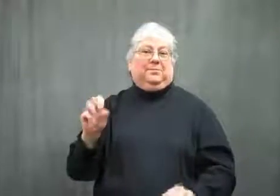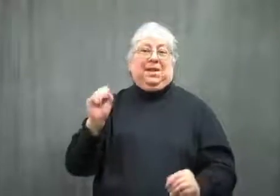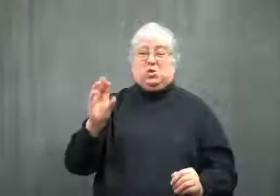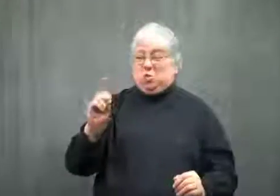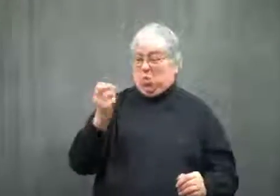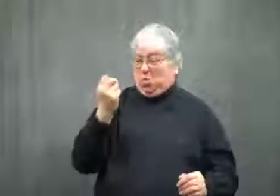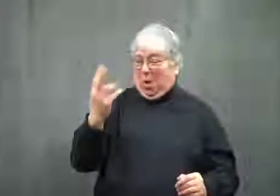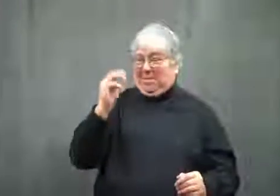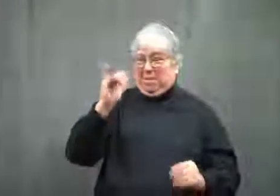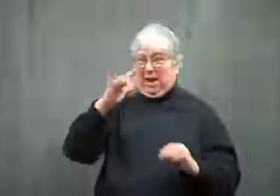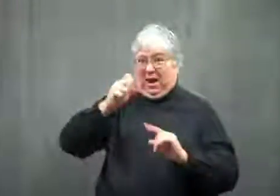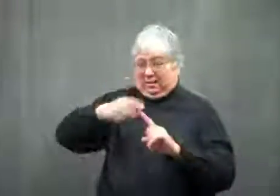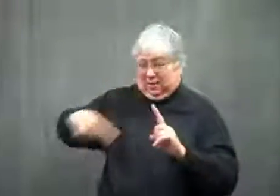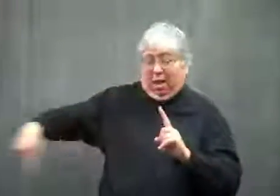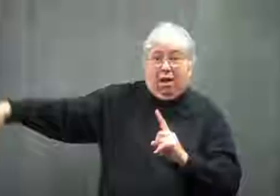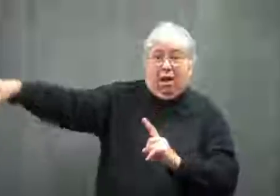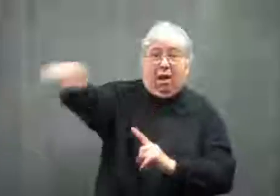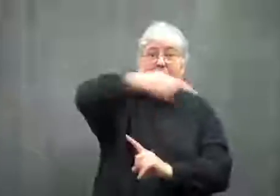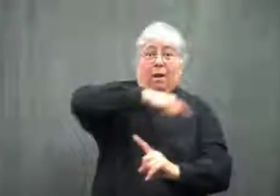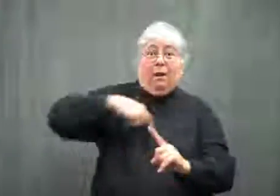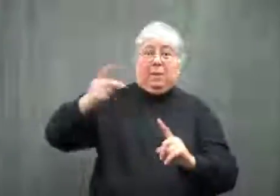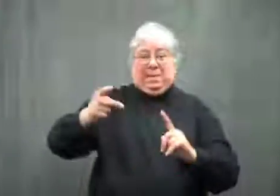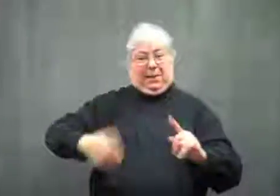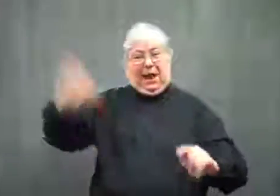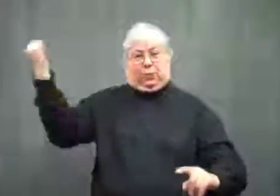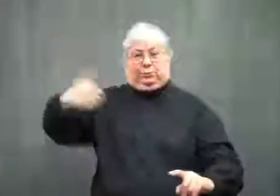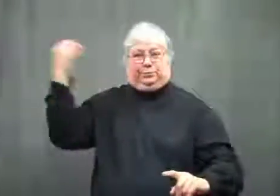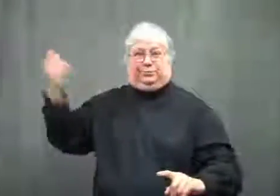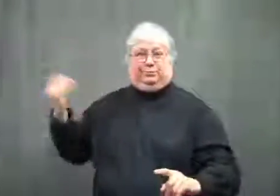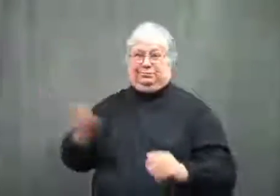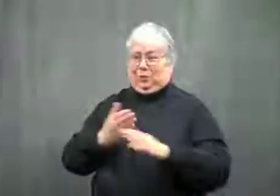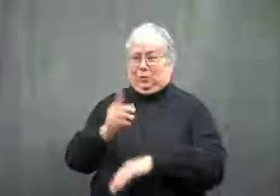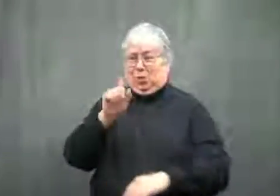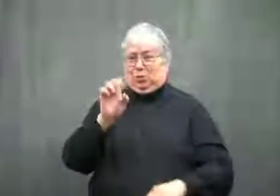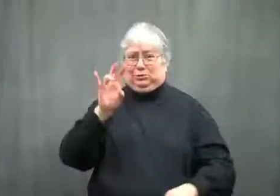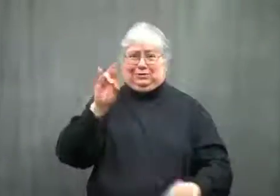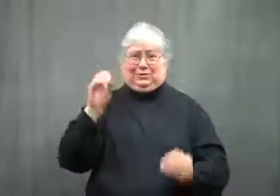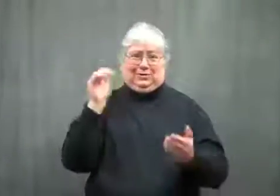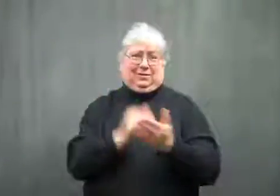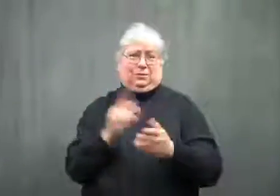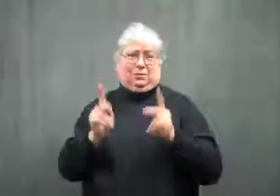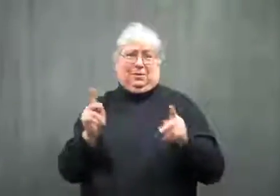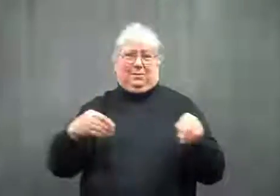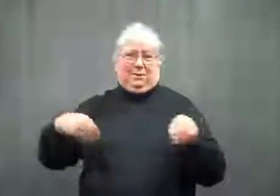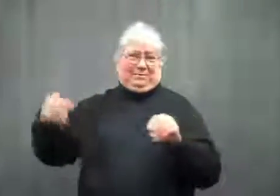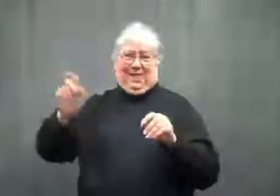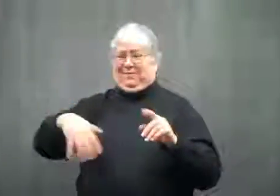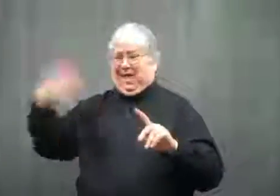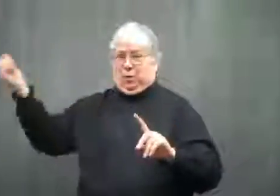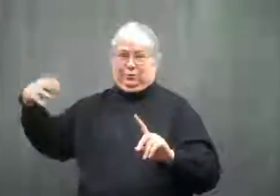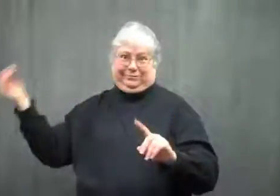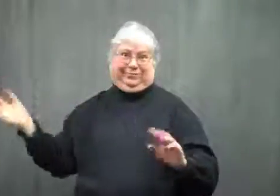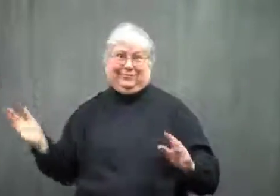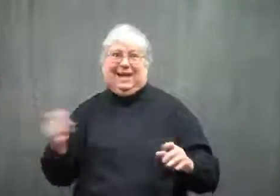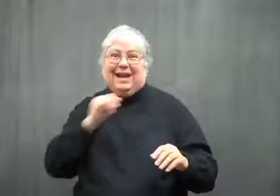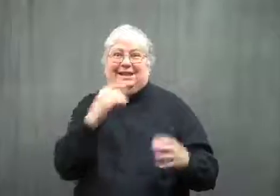Over 170,000 people had to be evacuated within 12 miles of the plant.